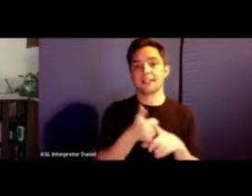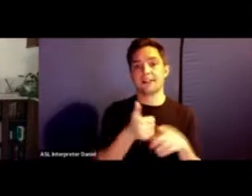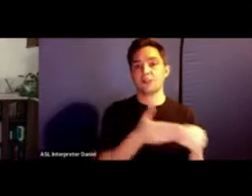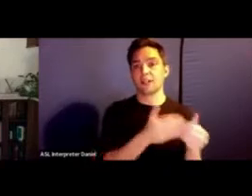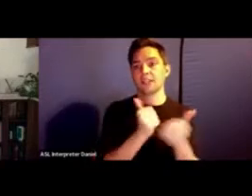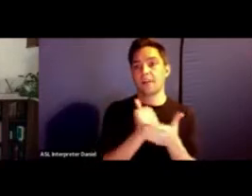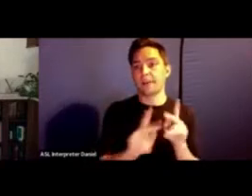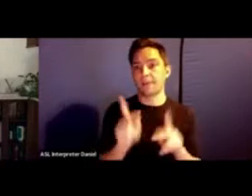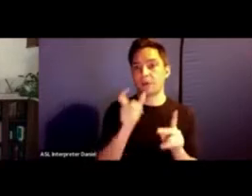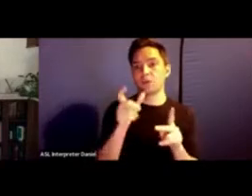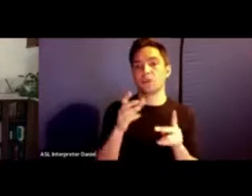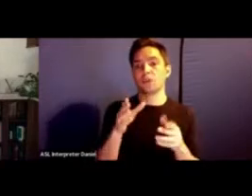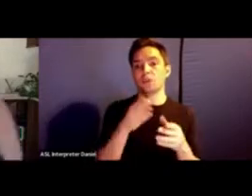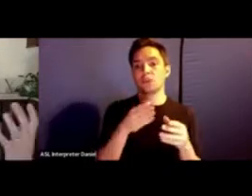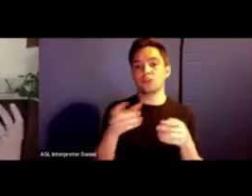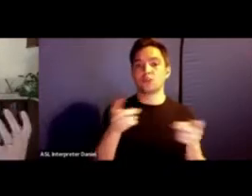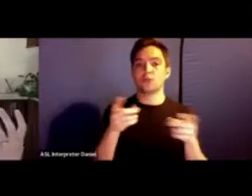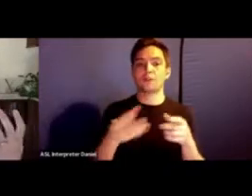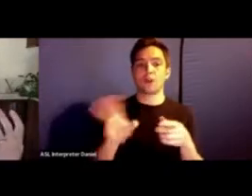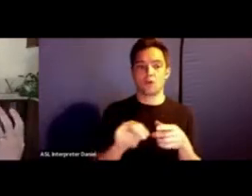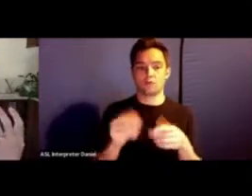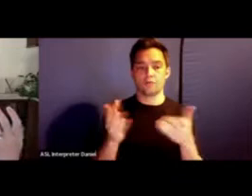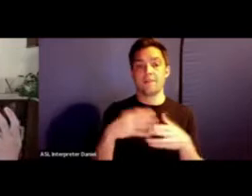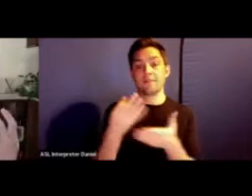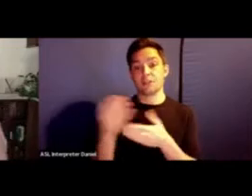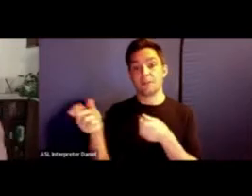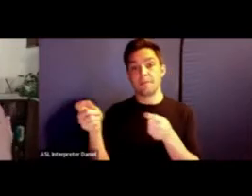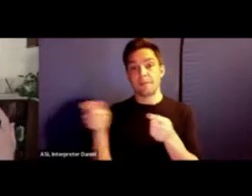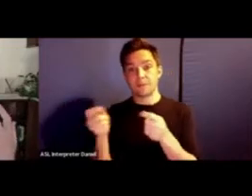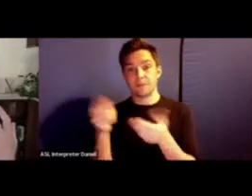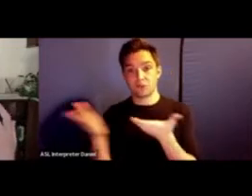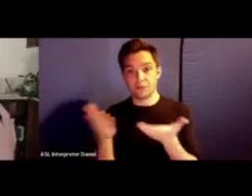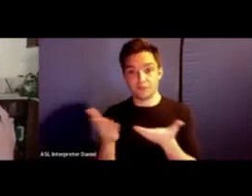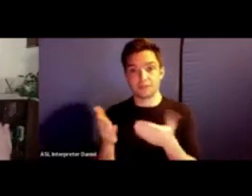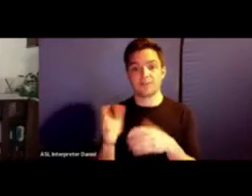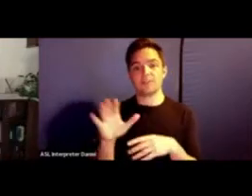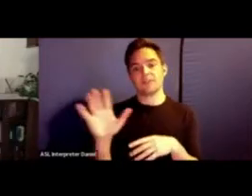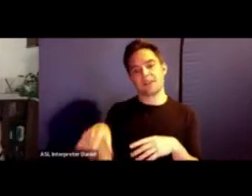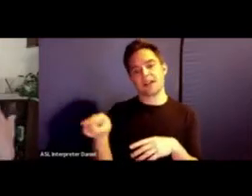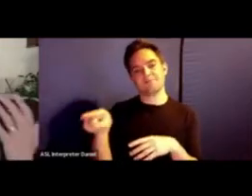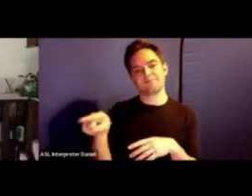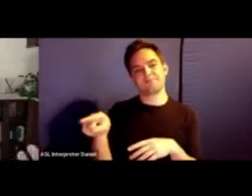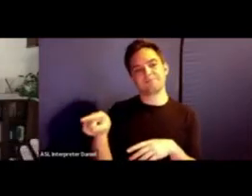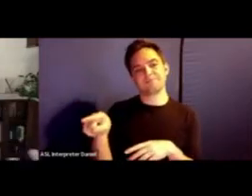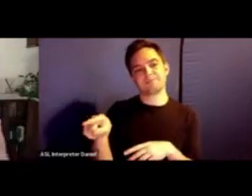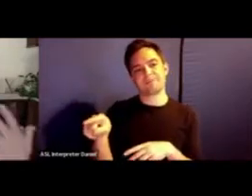who direct their own services. There's financial management services, so that arm that helps you to manage your payment and